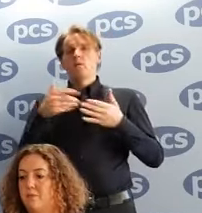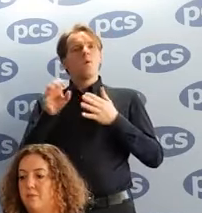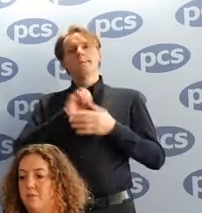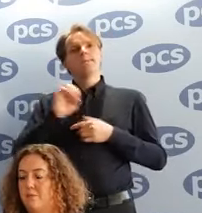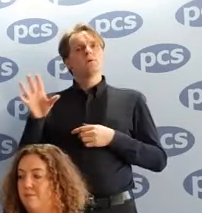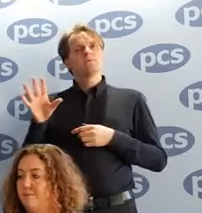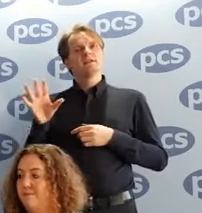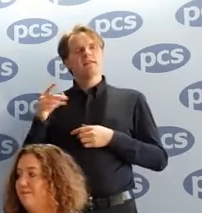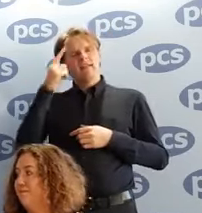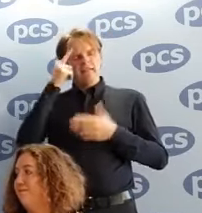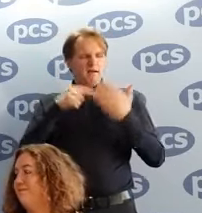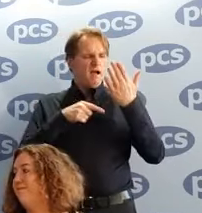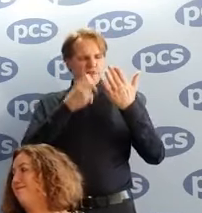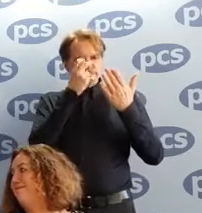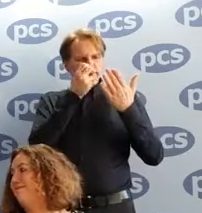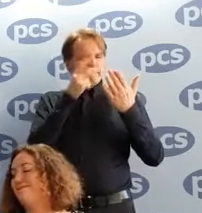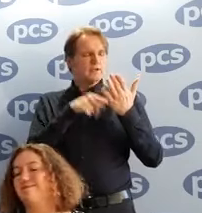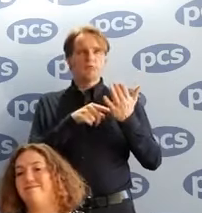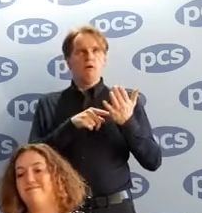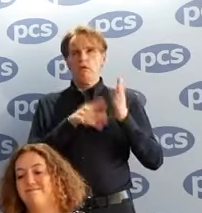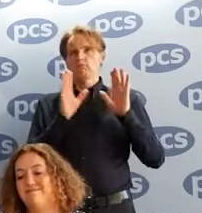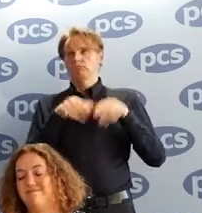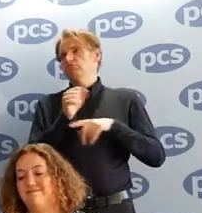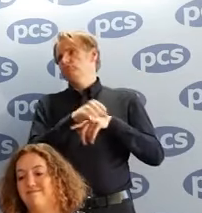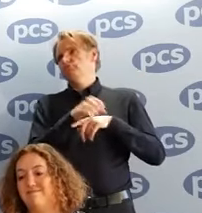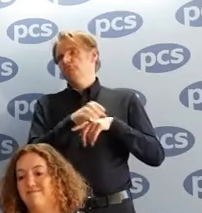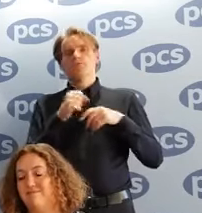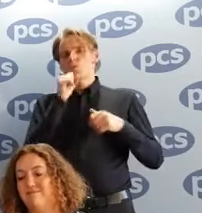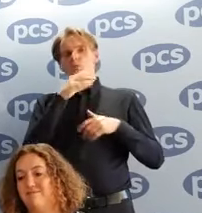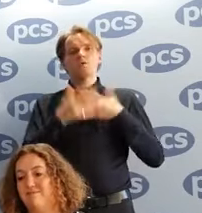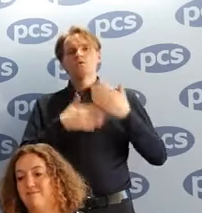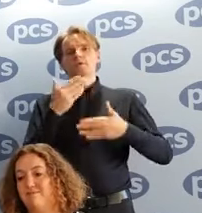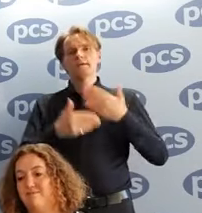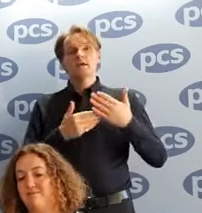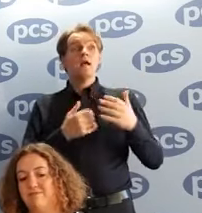think it's junk mail, they'll forget about it and they are hoping on